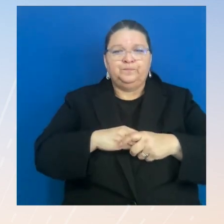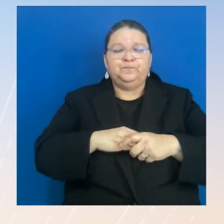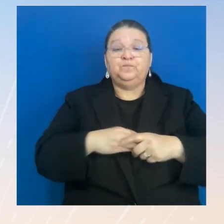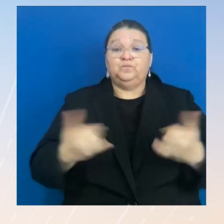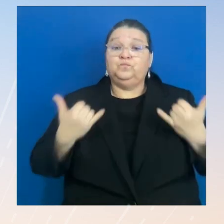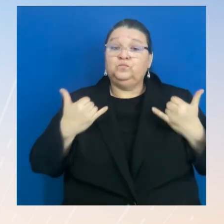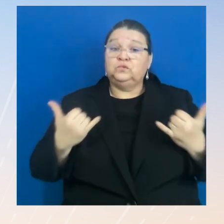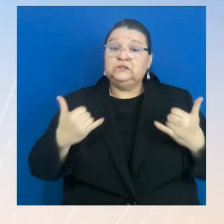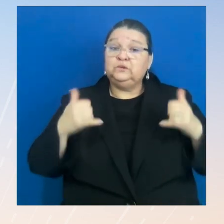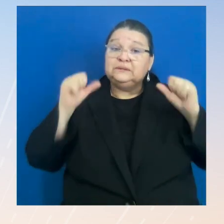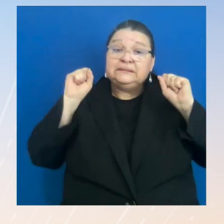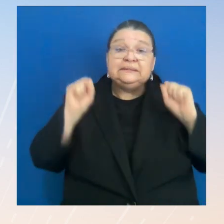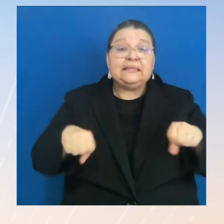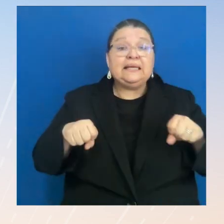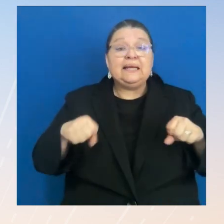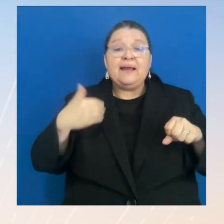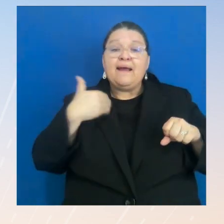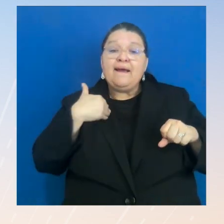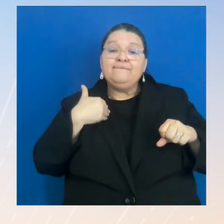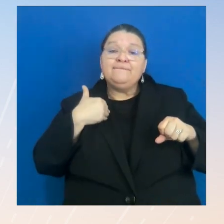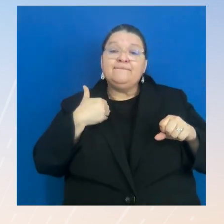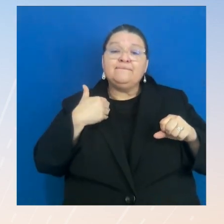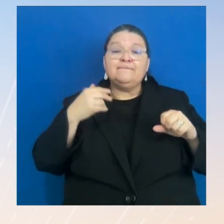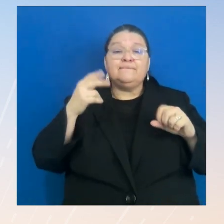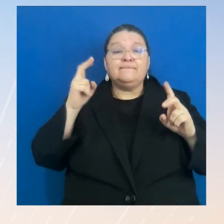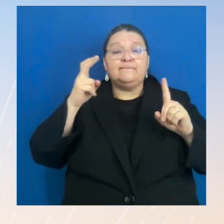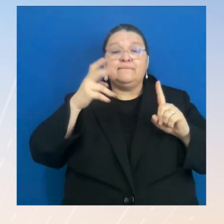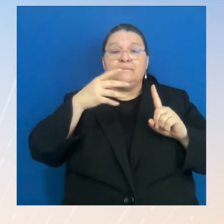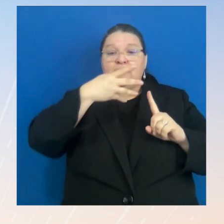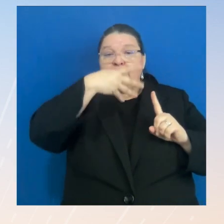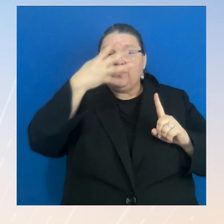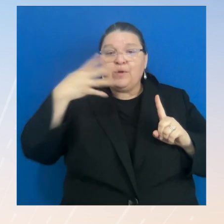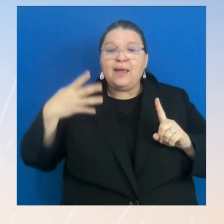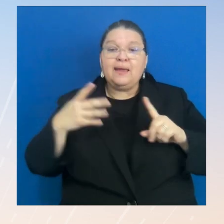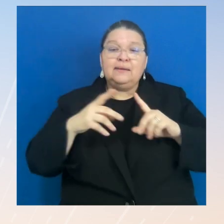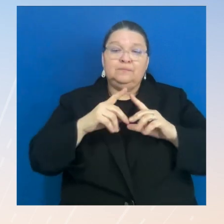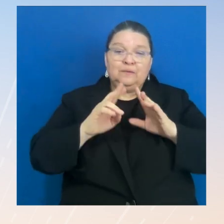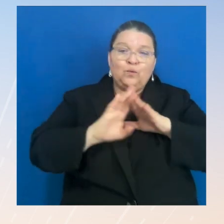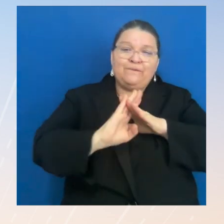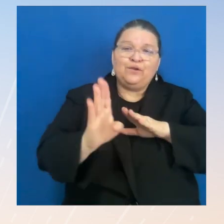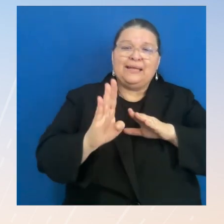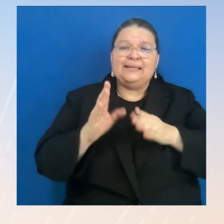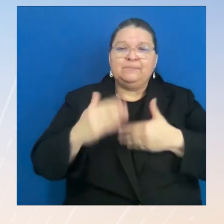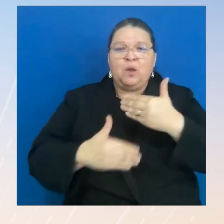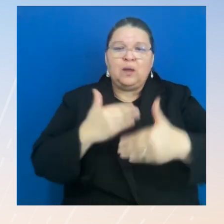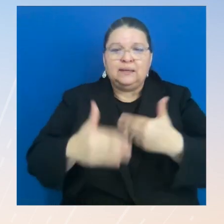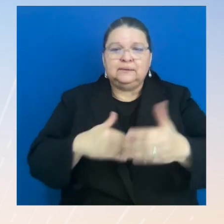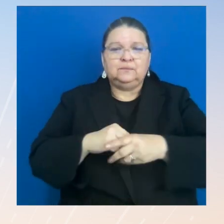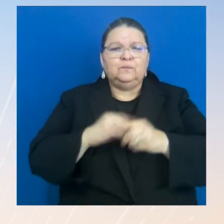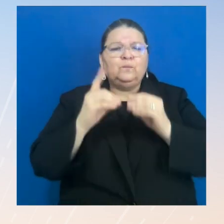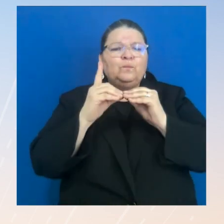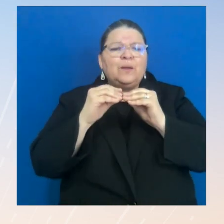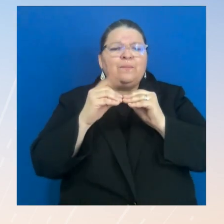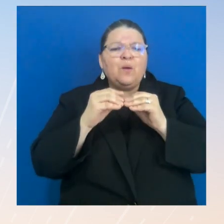but we're continuing to discuss what options may exist. The Press: And one more on Title 42. Ms. Psaki: Yeah. The Press: We saw, over the weekend, the CDC end Title 42 restrictions